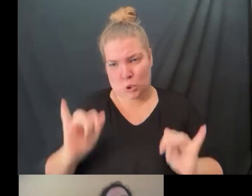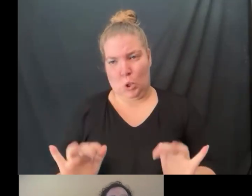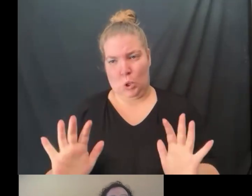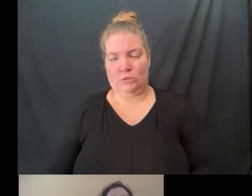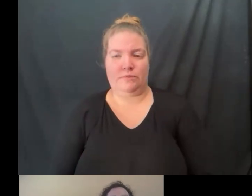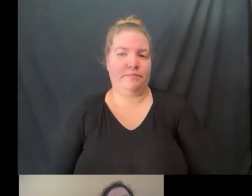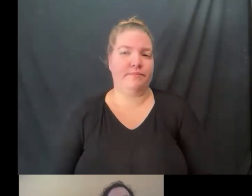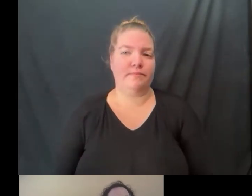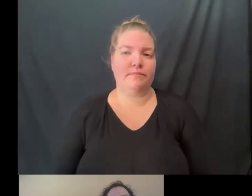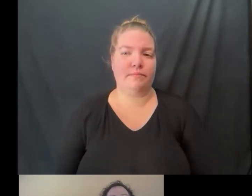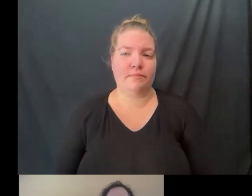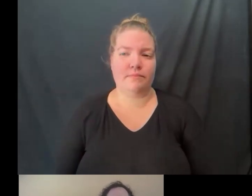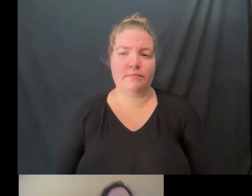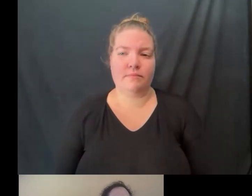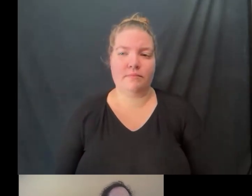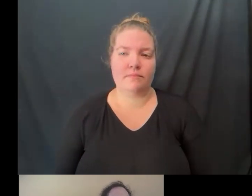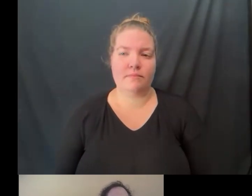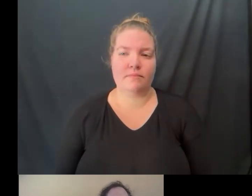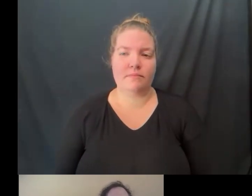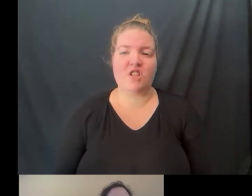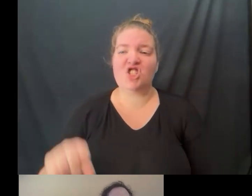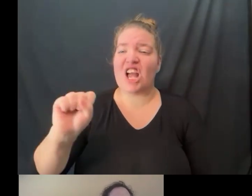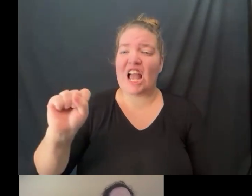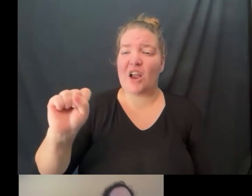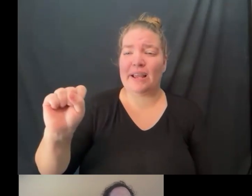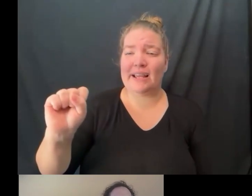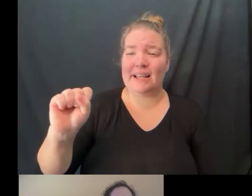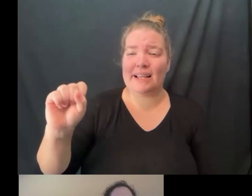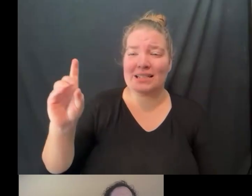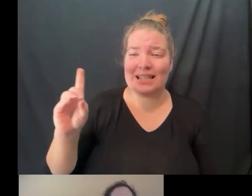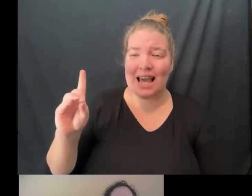And there are many other ideas that could be in Phase 2.